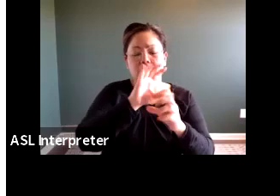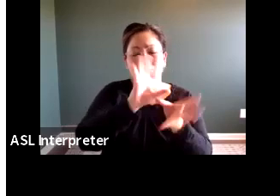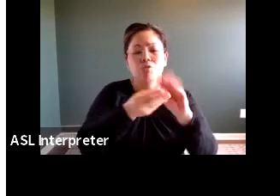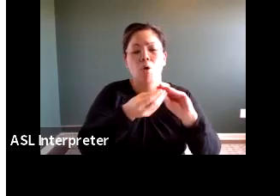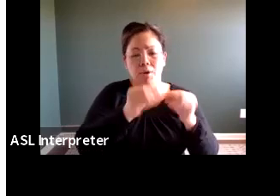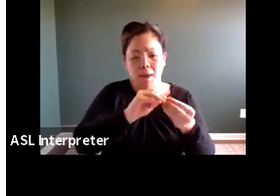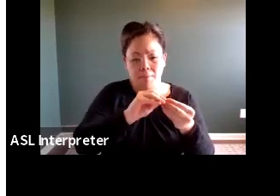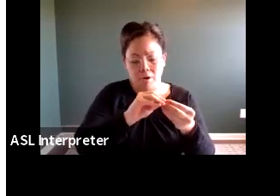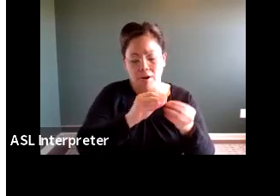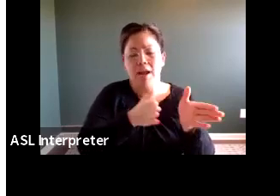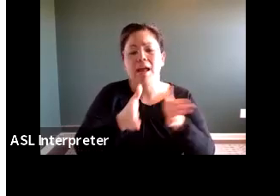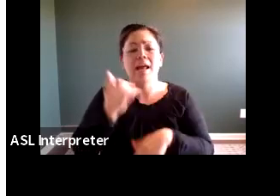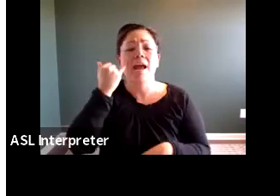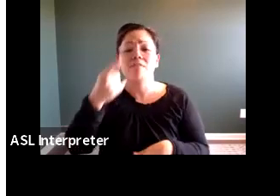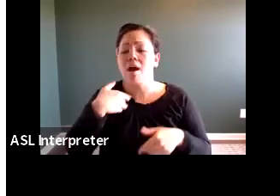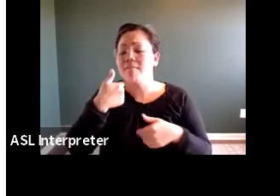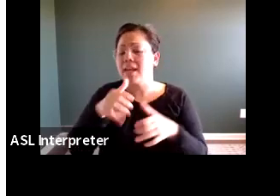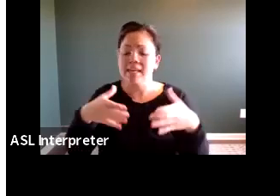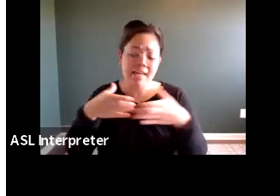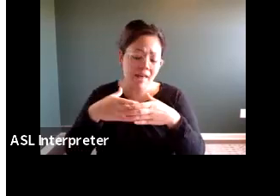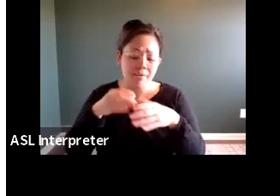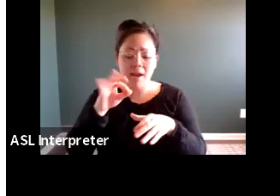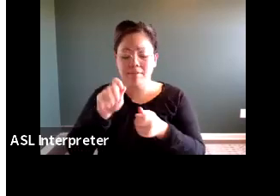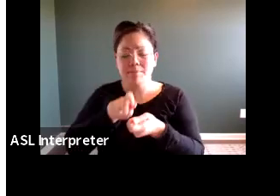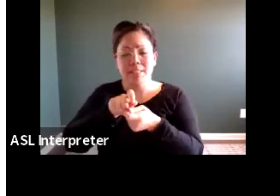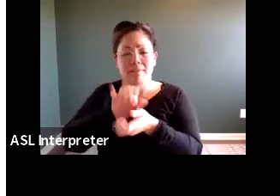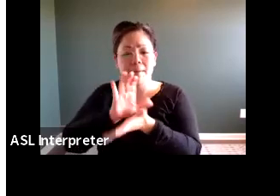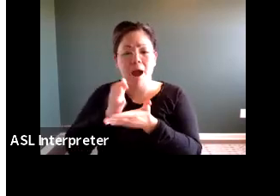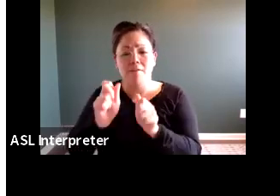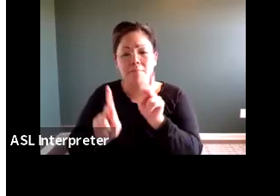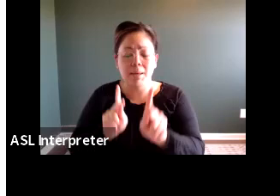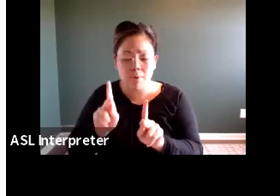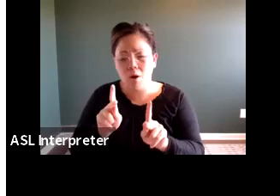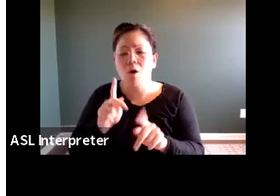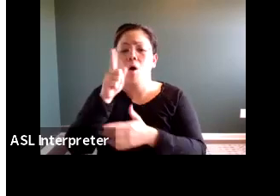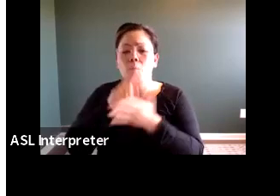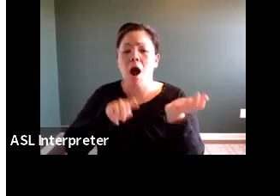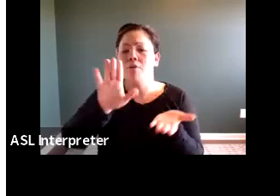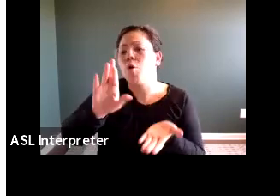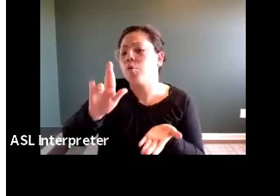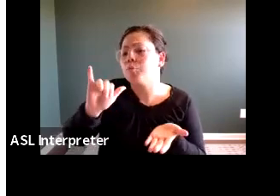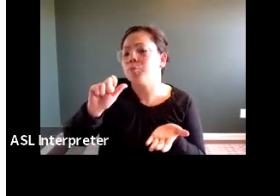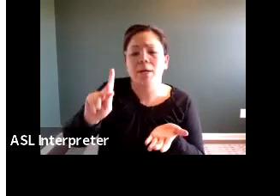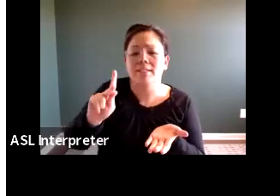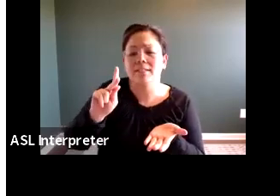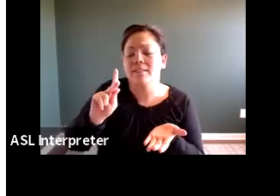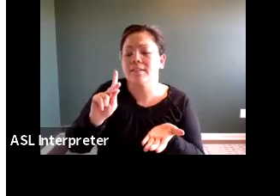And if you have a gathering of so many people, you know just kind of doing the math, what is the risk that someone there possibly has COVID?